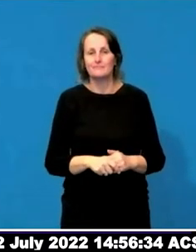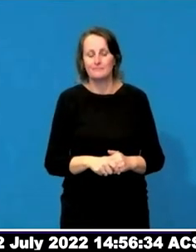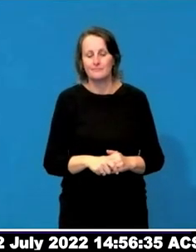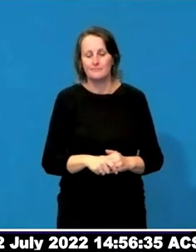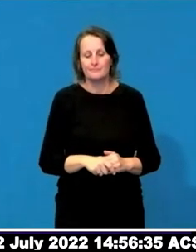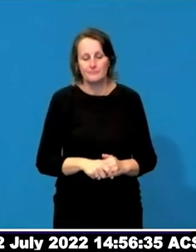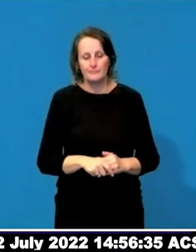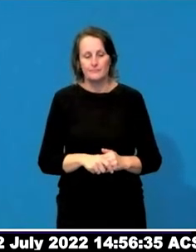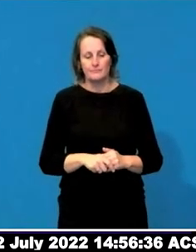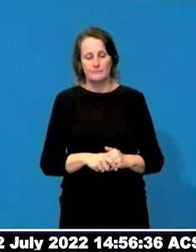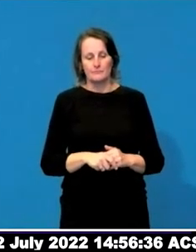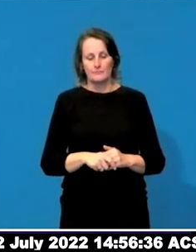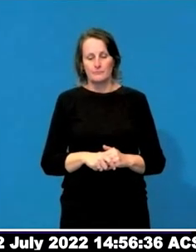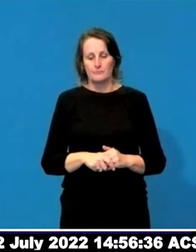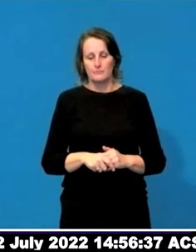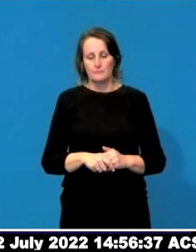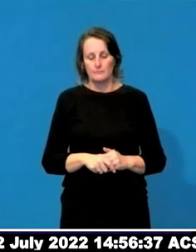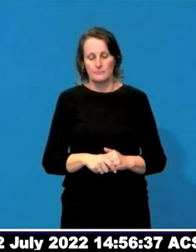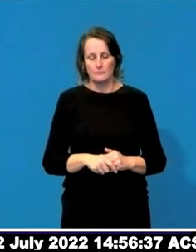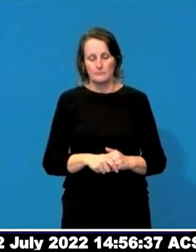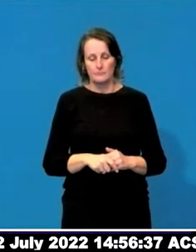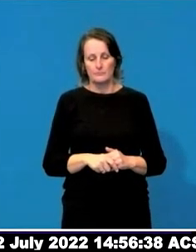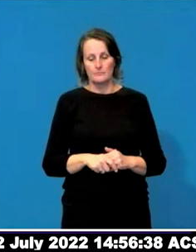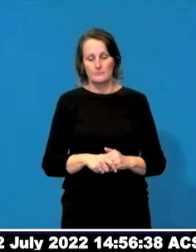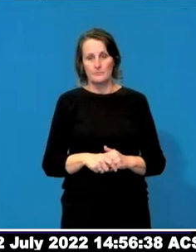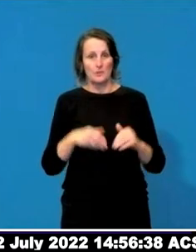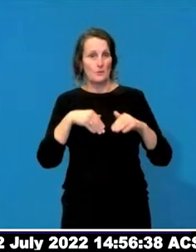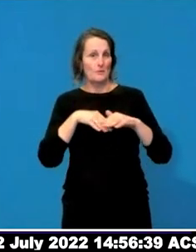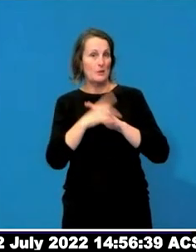For how much of the year can you do that trip by road?